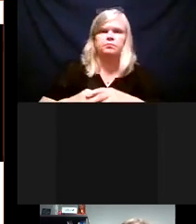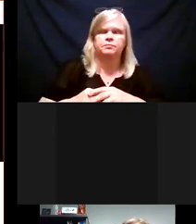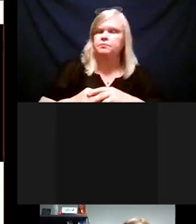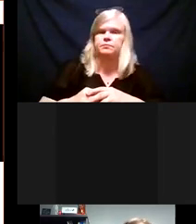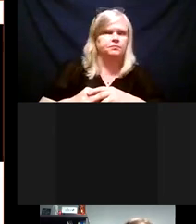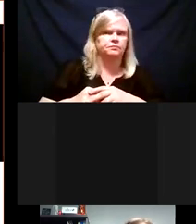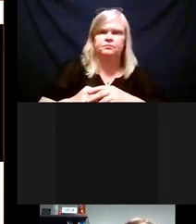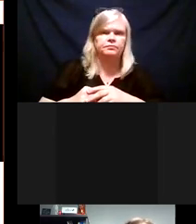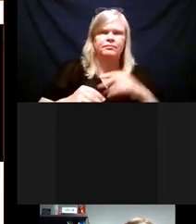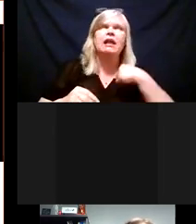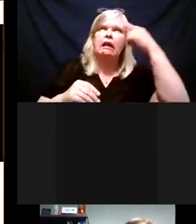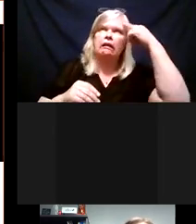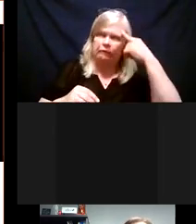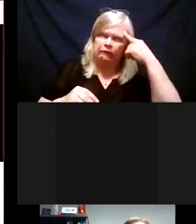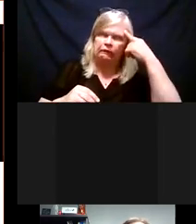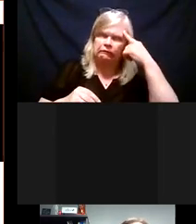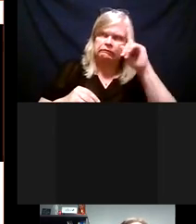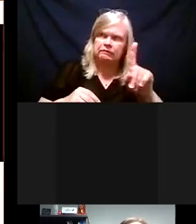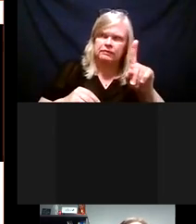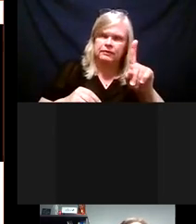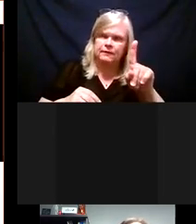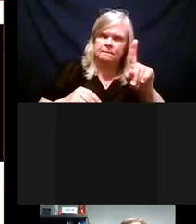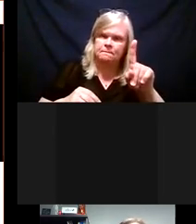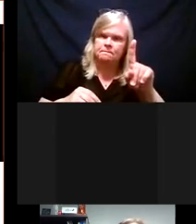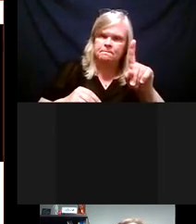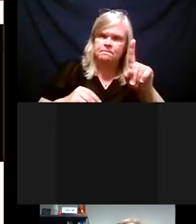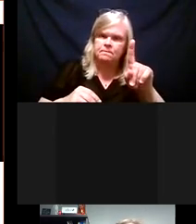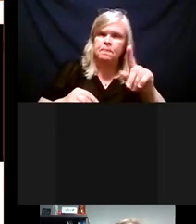I THINK. I WANT TO SAY ALL SEX ABUSE IN